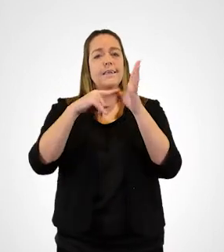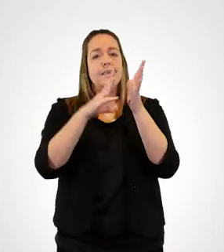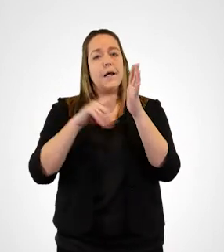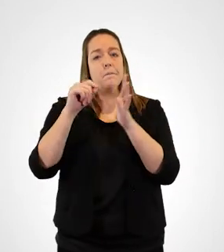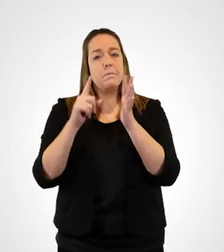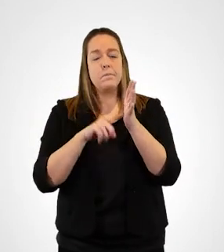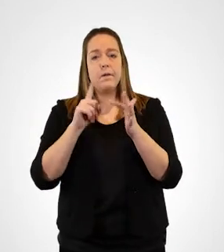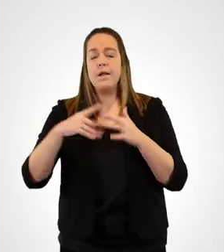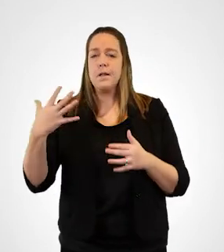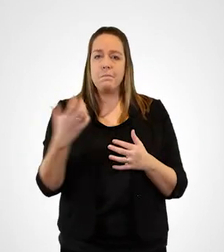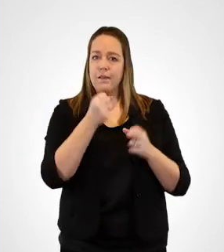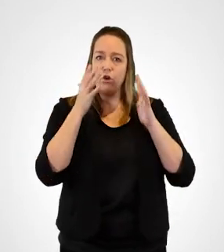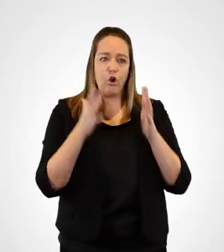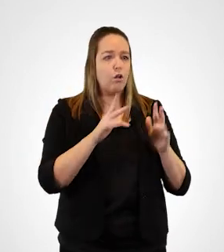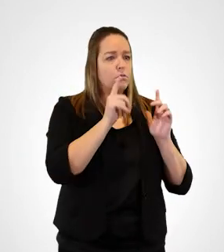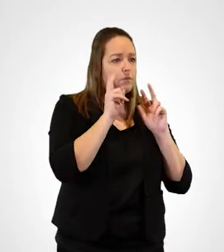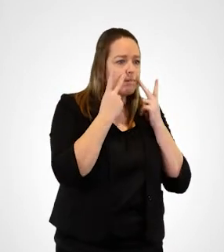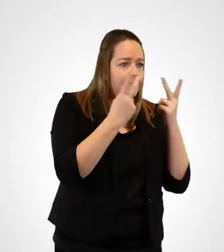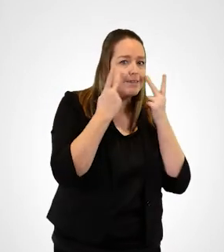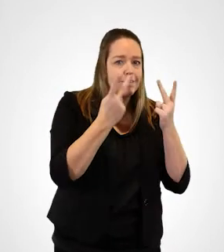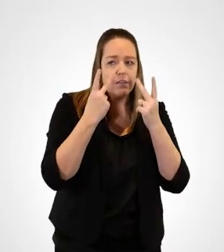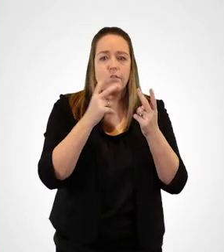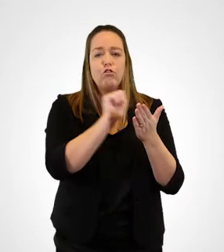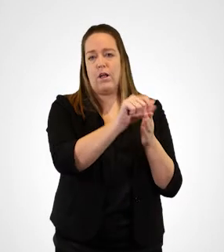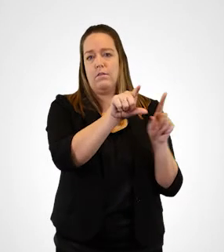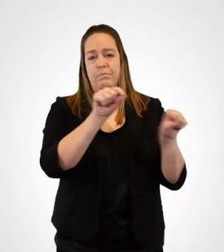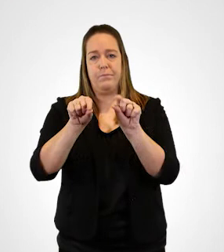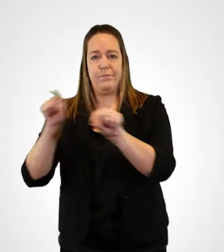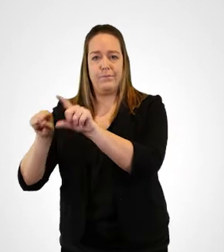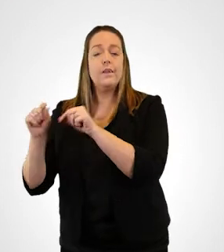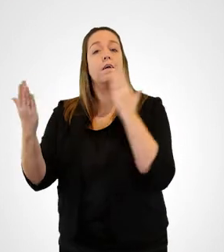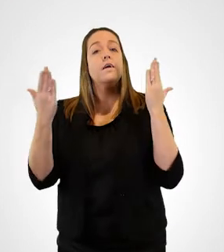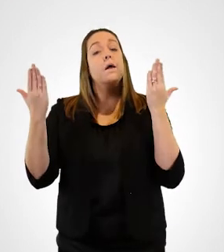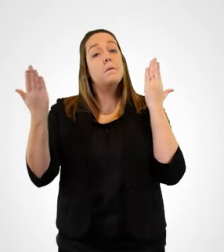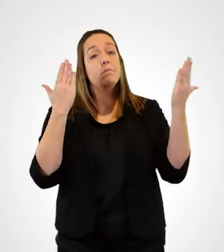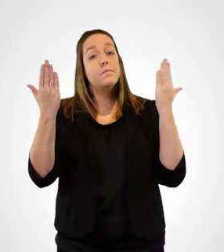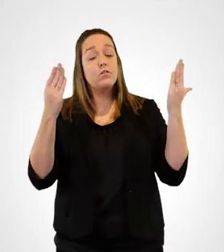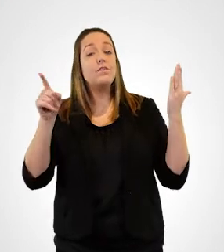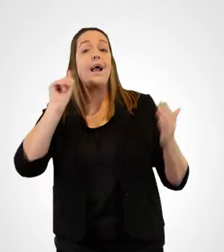you actually have to do an awful lot of miles. And we matched these children with a group of hearing children